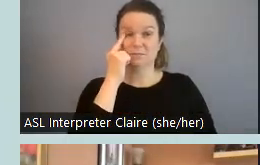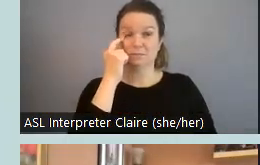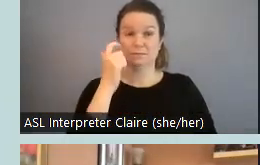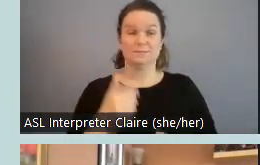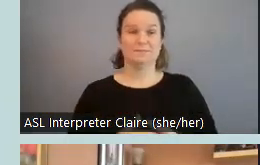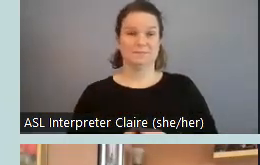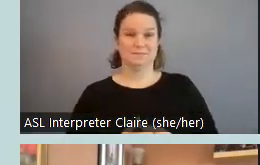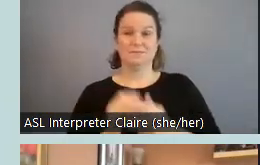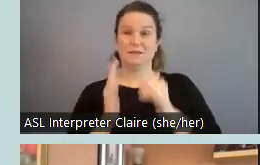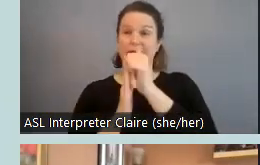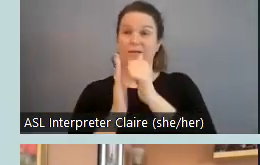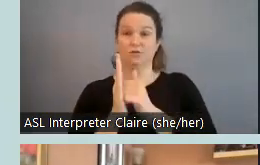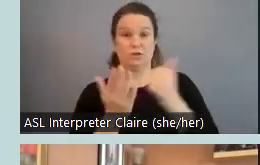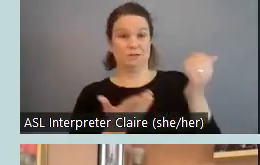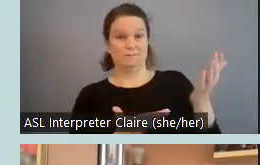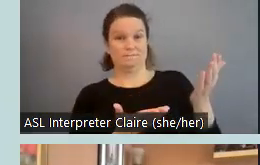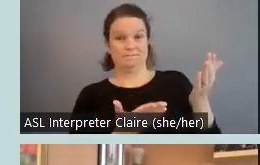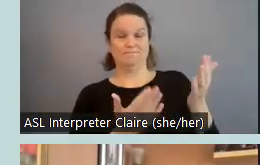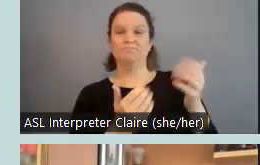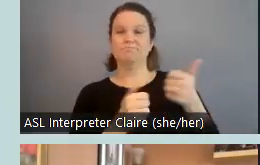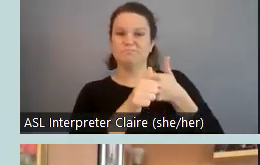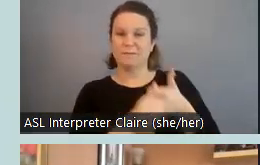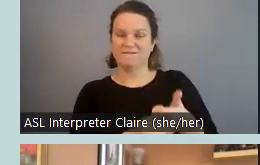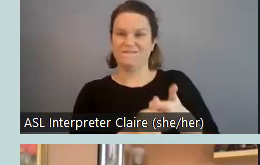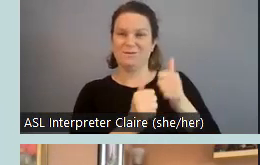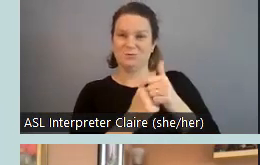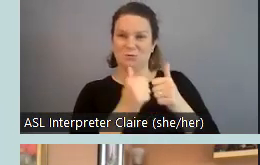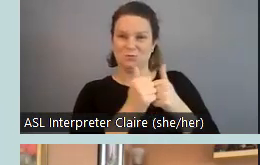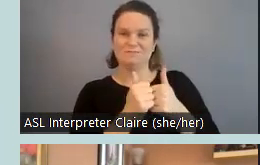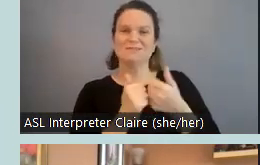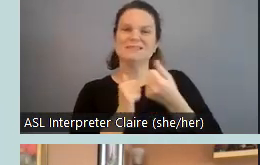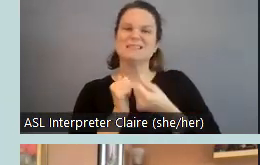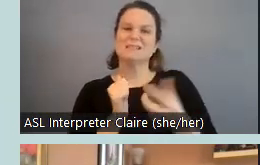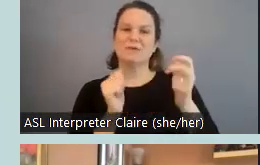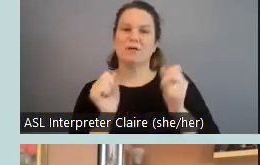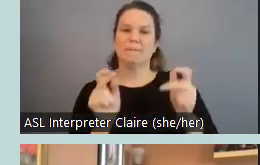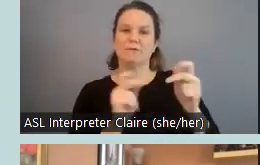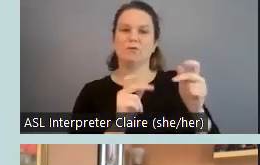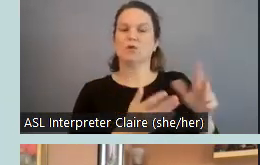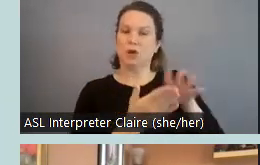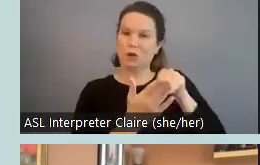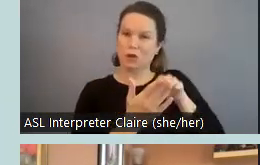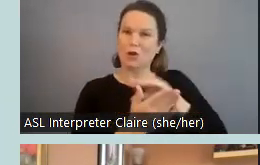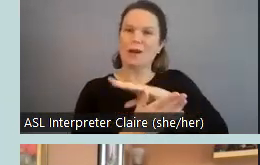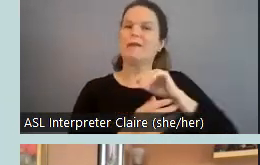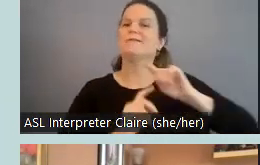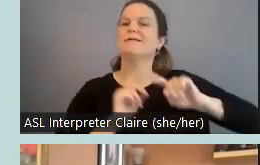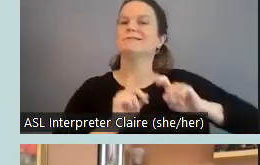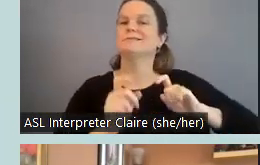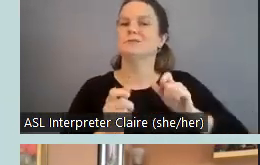Our agenda today is structured so we will have several opportunities to learn